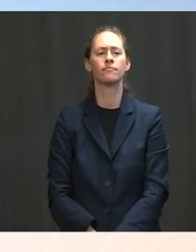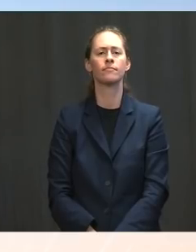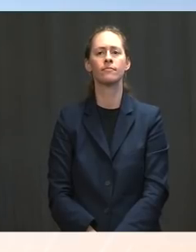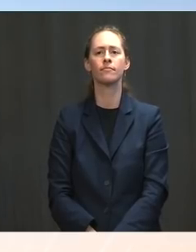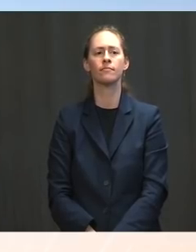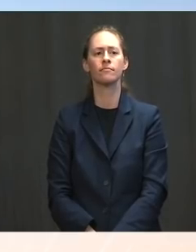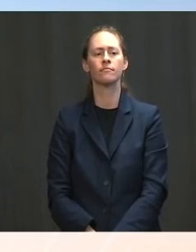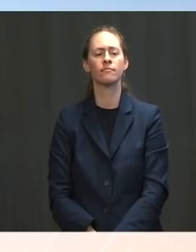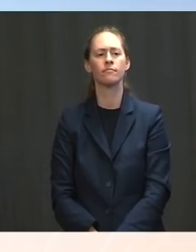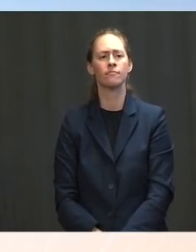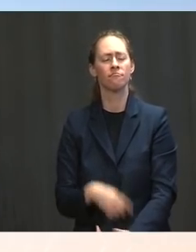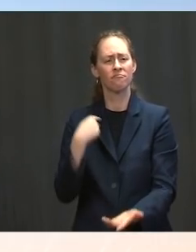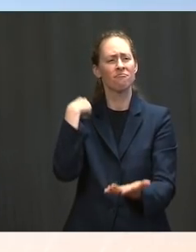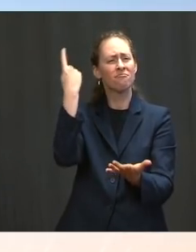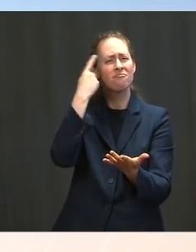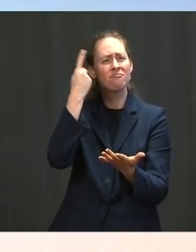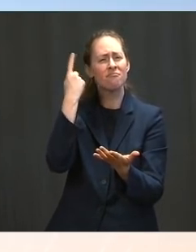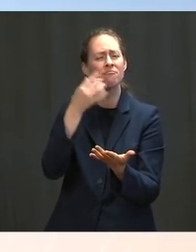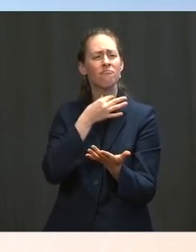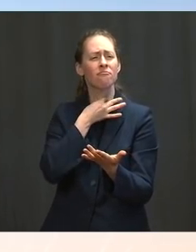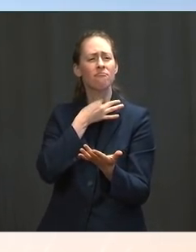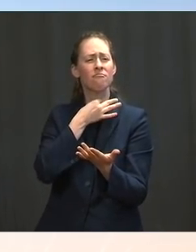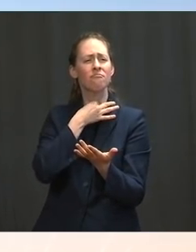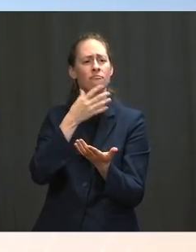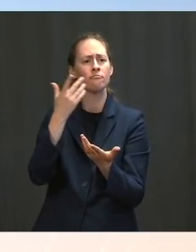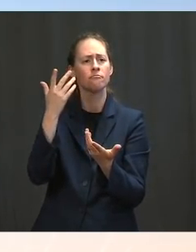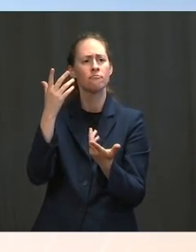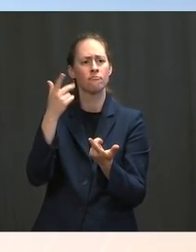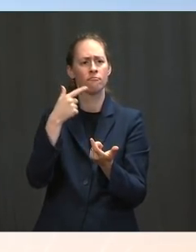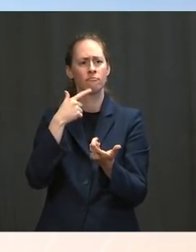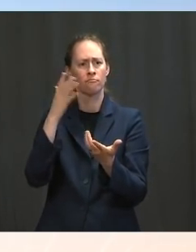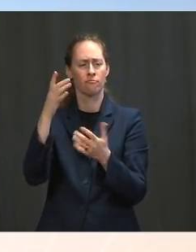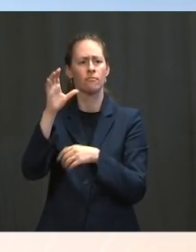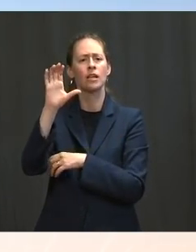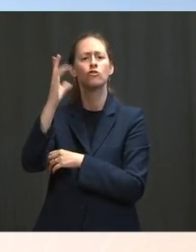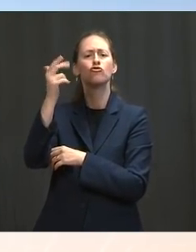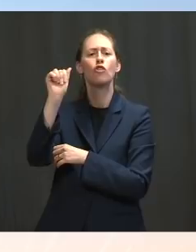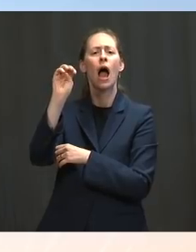the National Association of Manufacturers, the National Retail Federation are gearing up